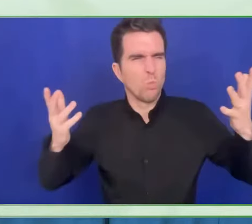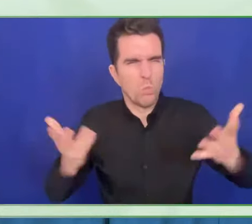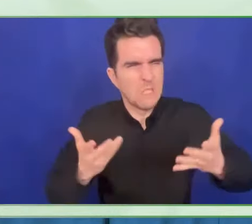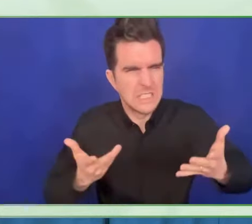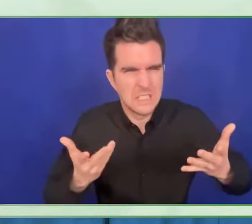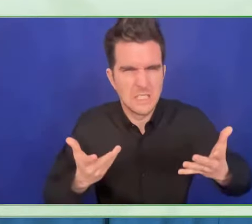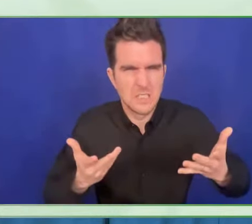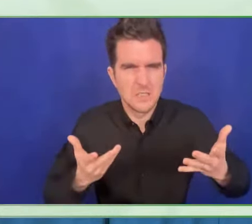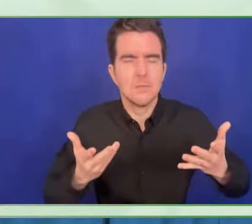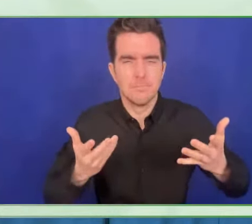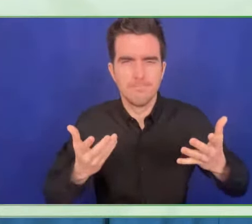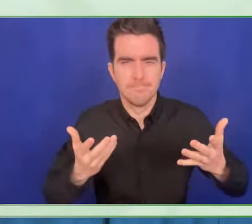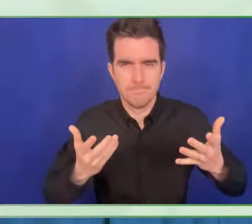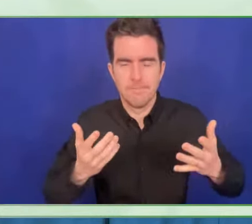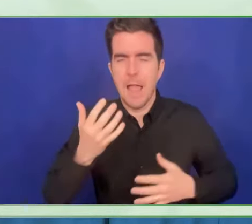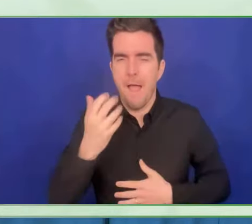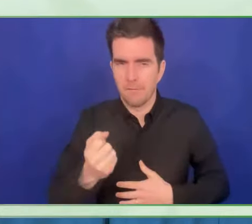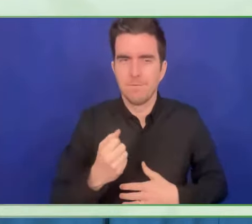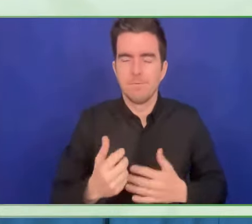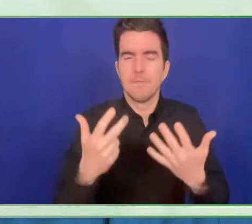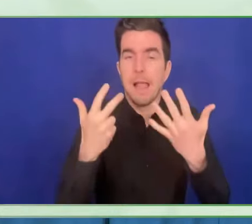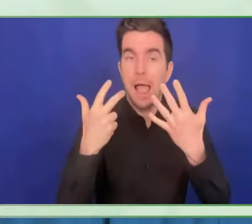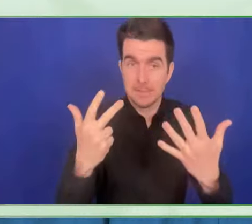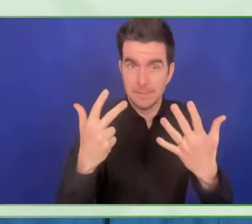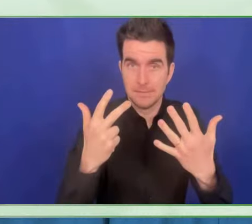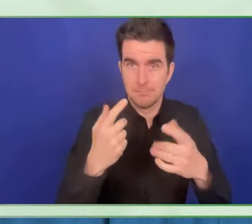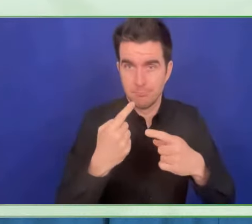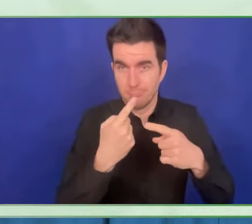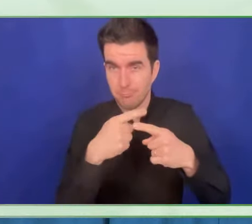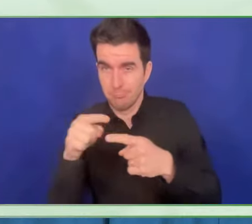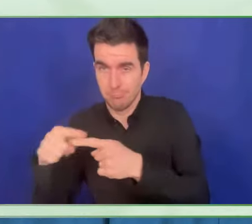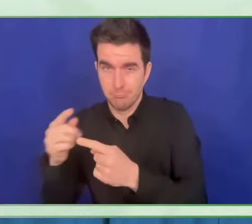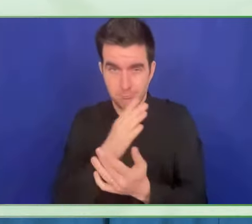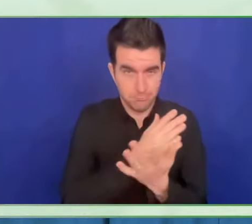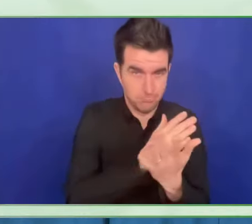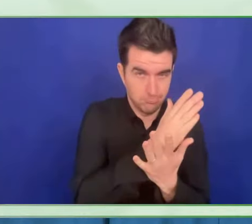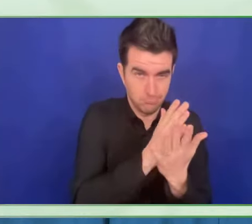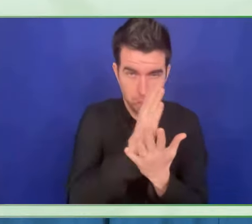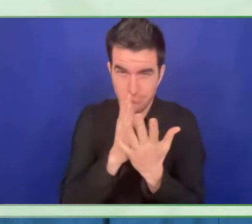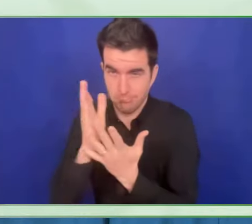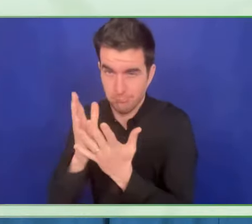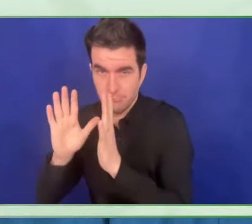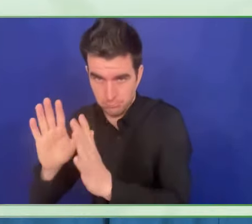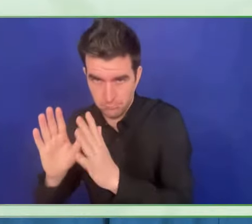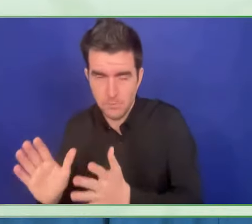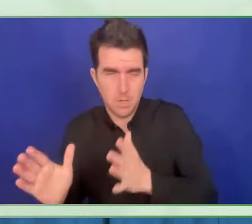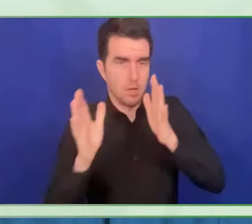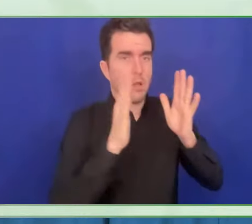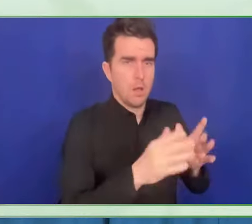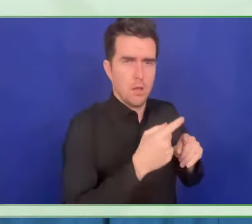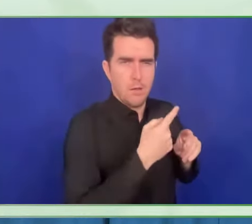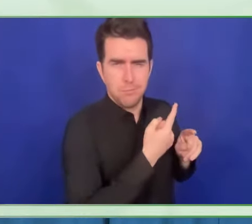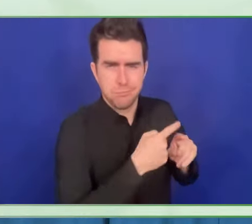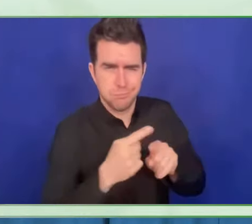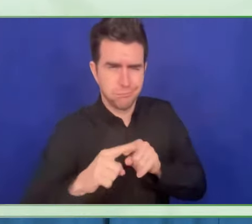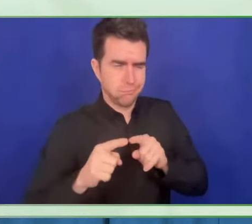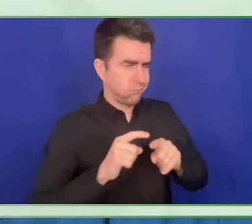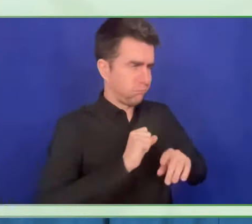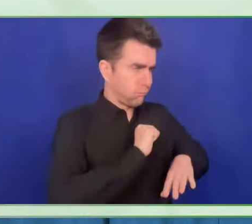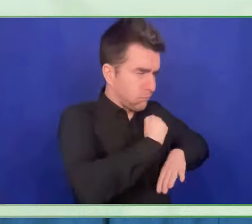The priority areas is Accessibility being the first one and accessibility is presented as an enabler of rights and enable to